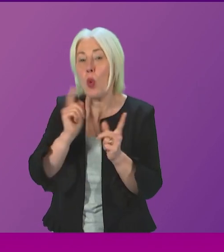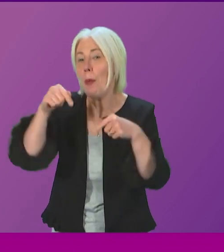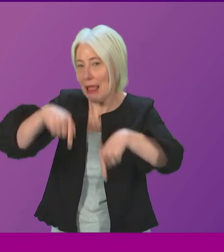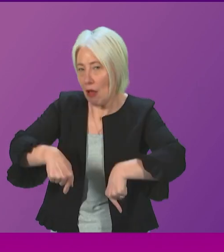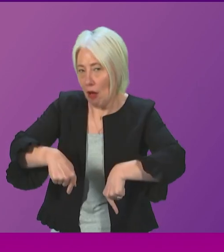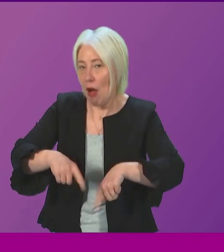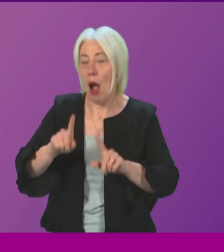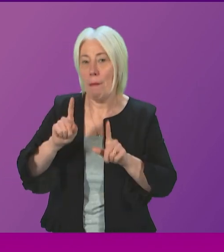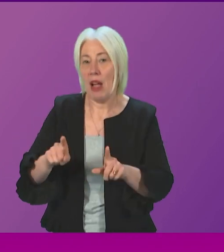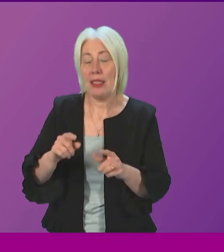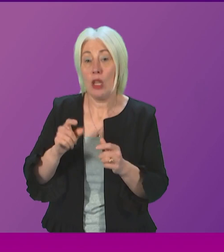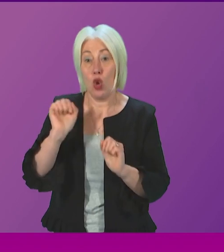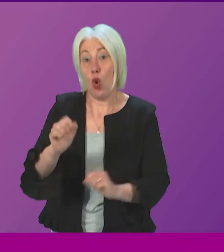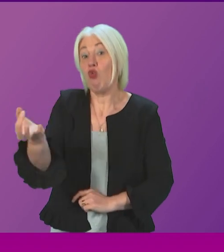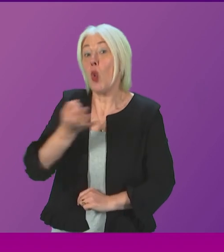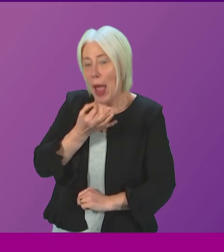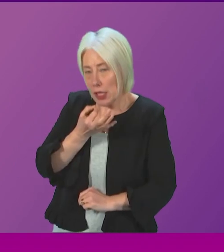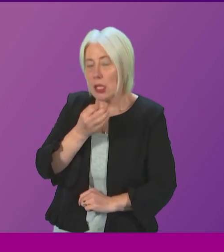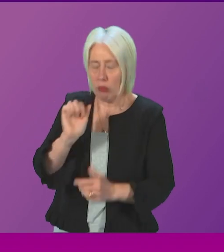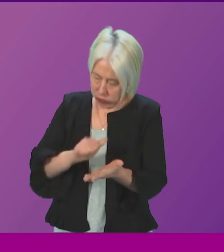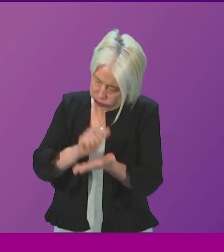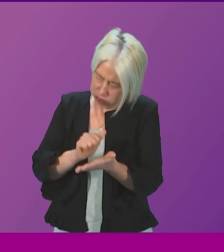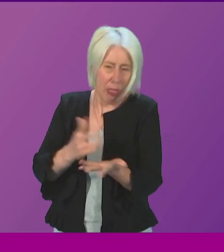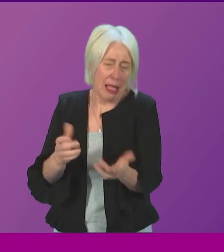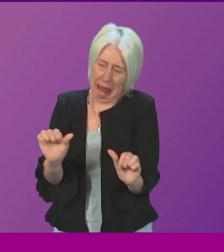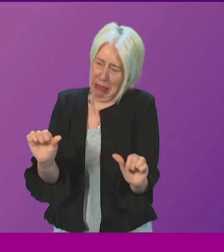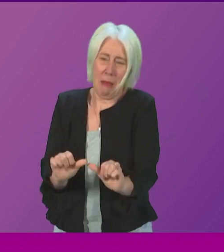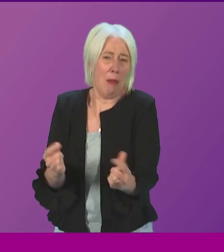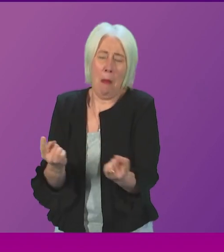As for Colin Smyth’s request, he is right that that is the least that we and I can do.